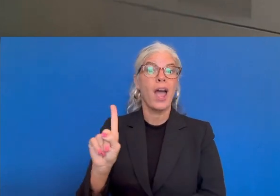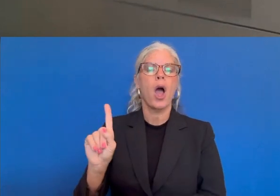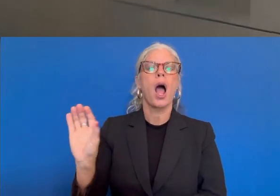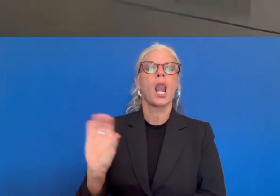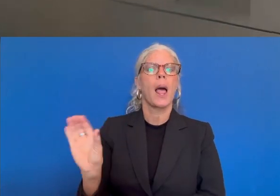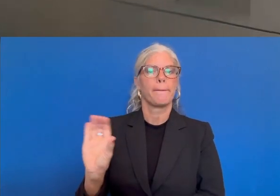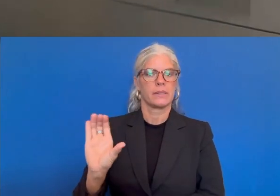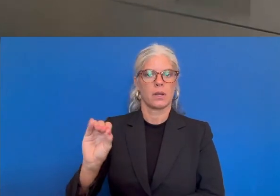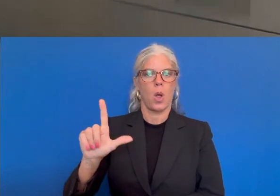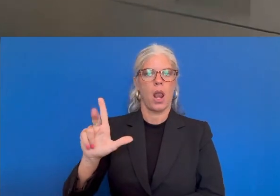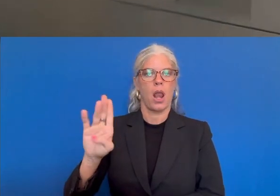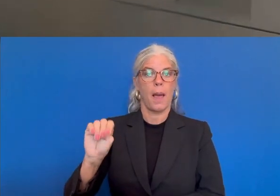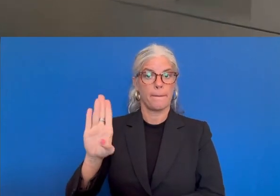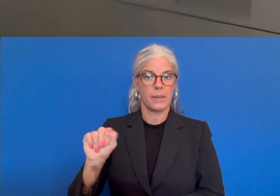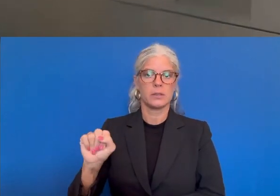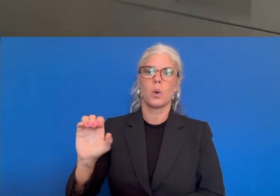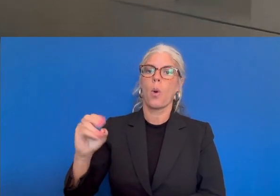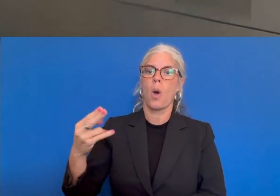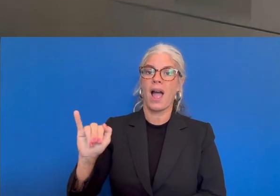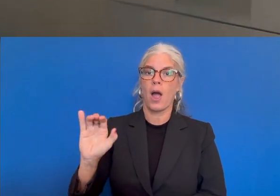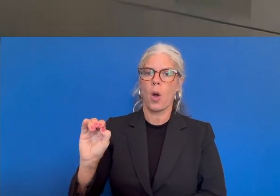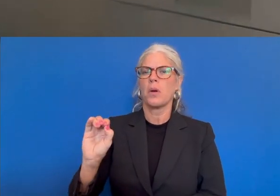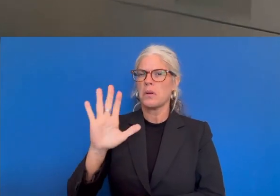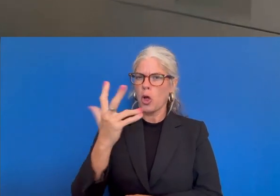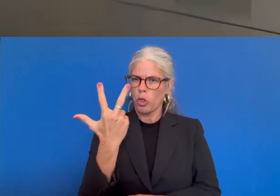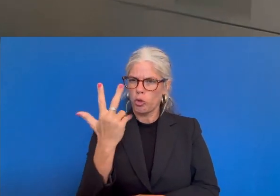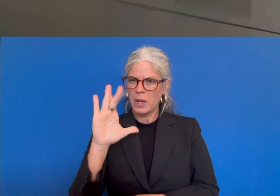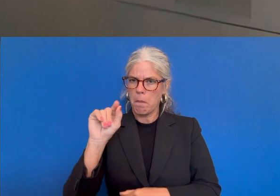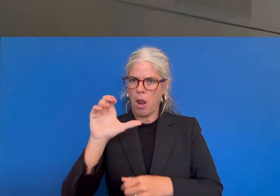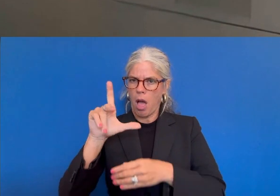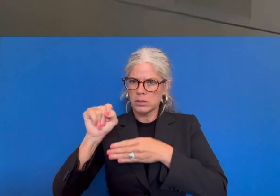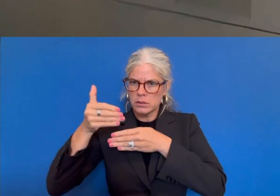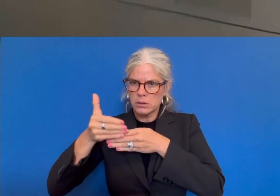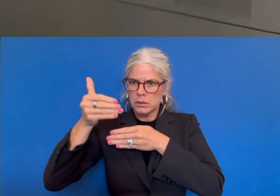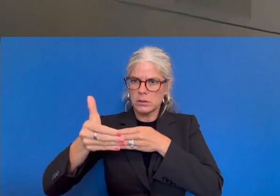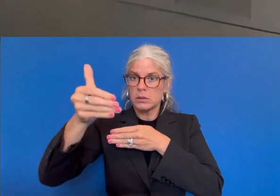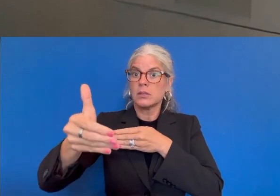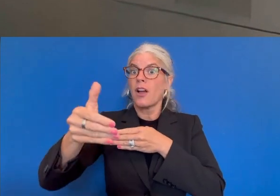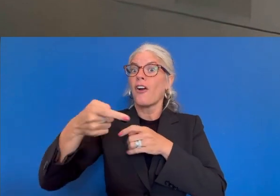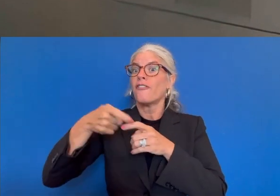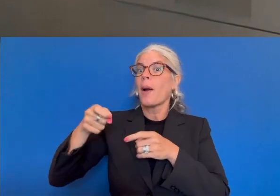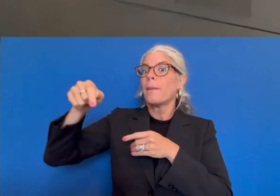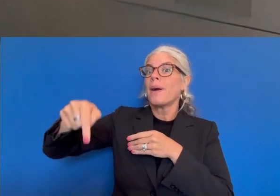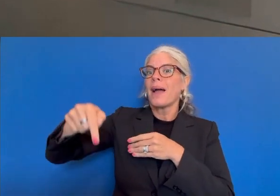We were staying in Columbus, Ohio, like three blocks away